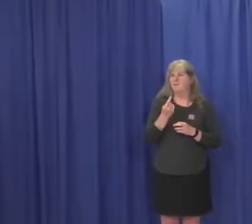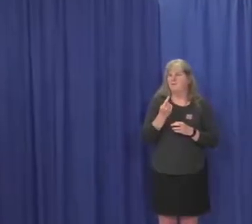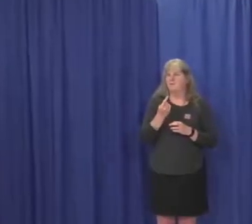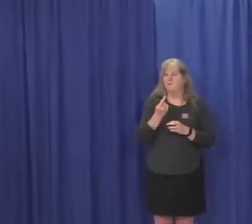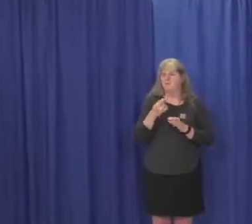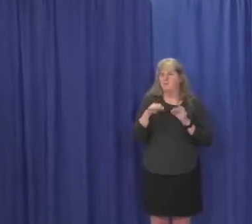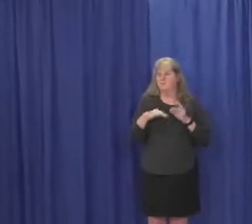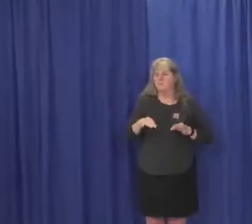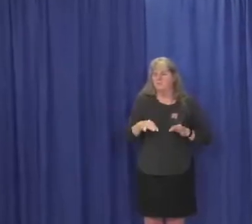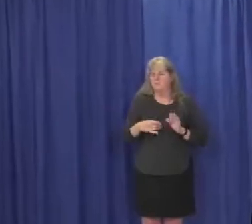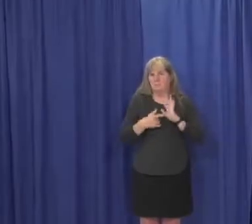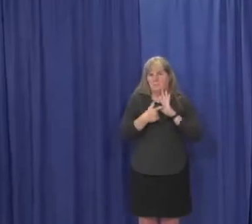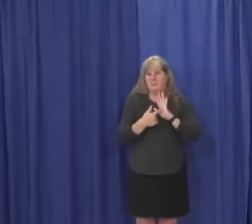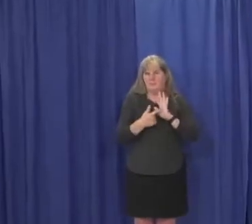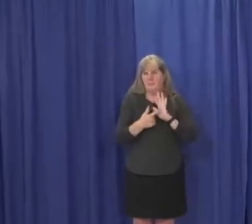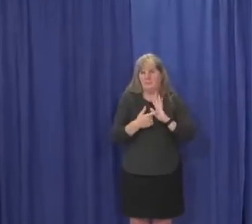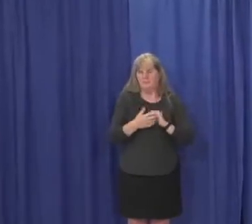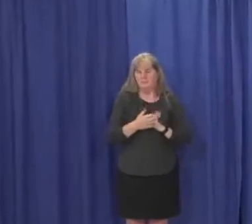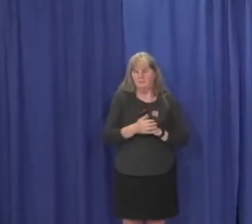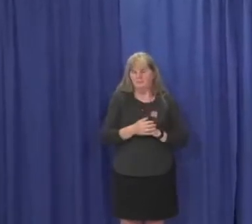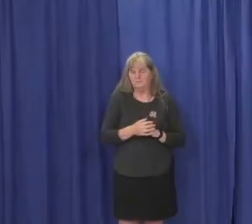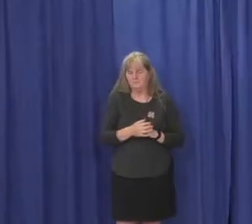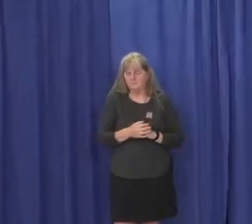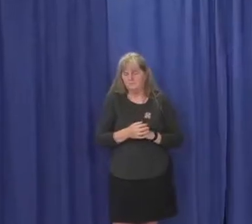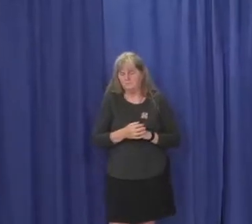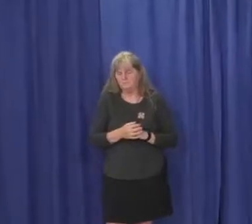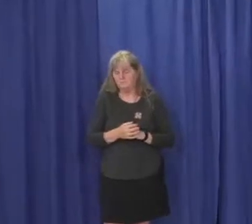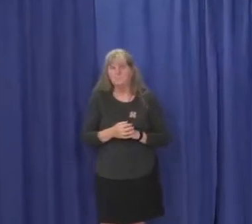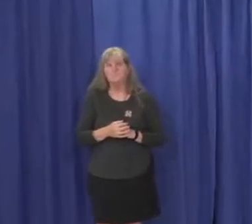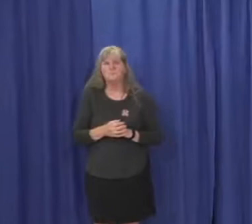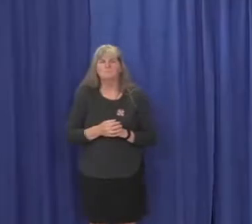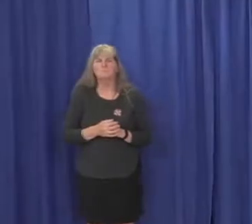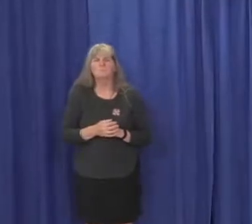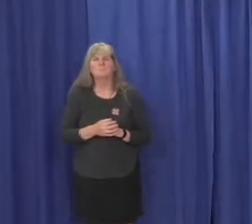and I will list a few maybe examples of things I can think